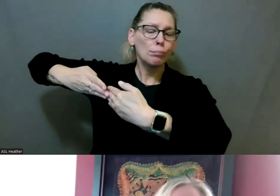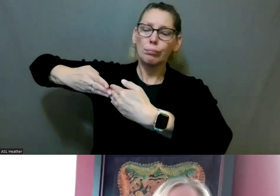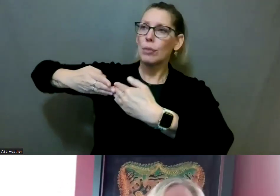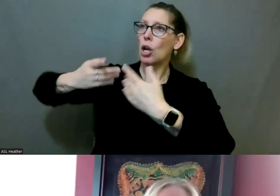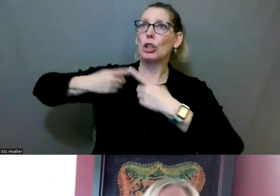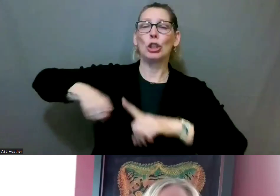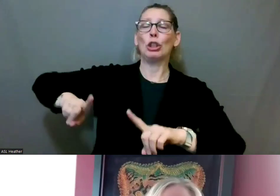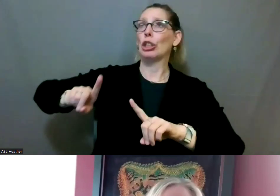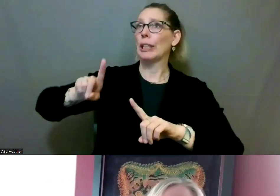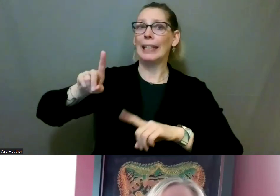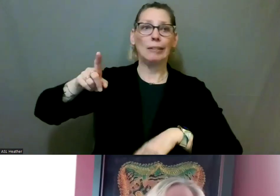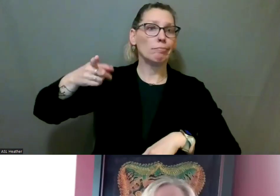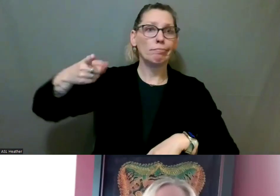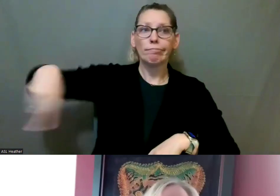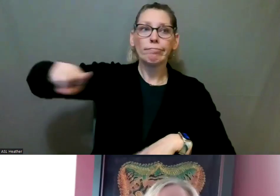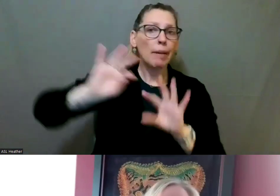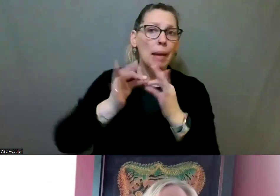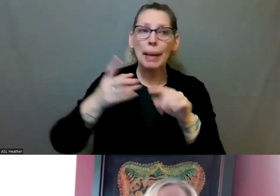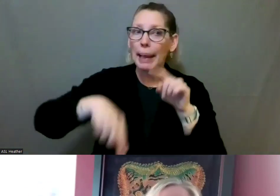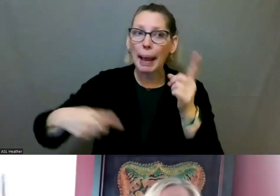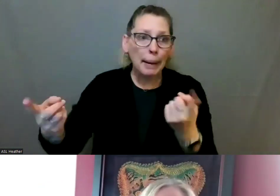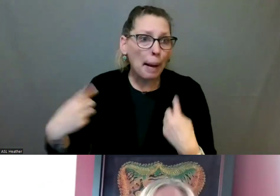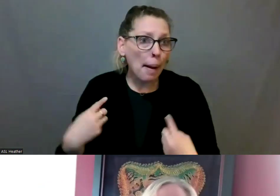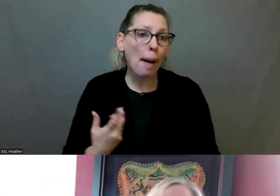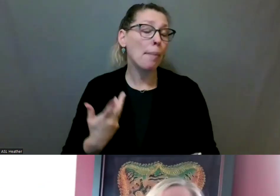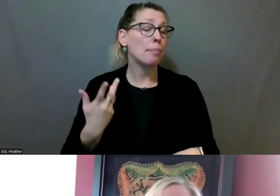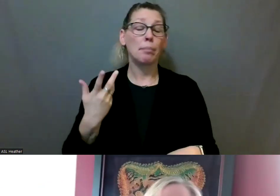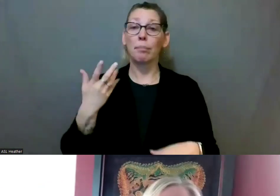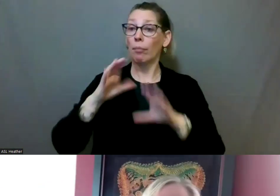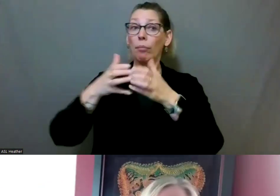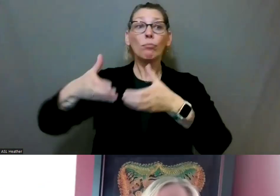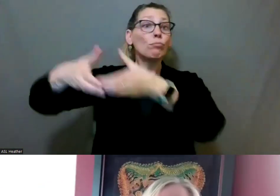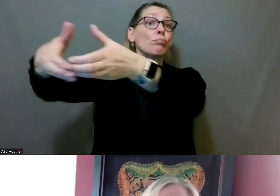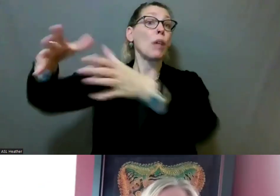when some families can't attend. Some of our population's on vacation or go back to other